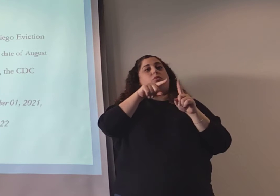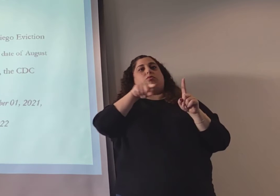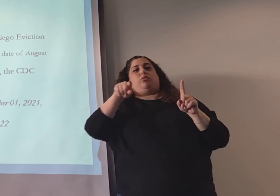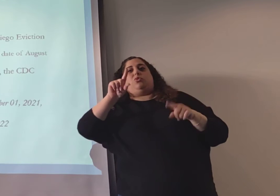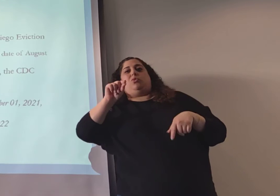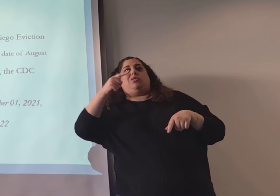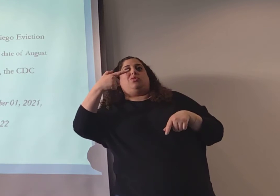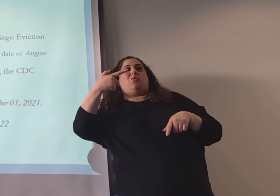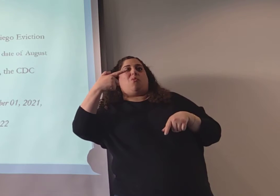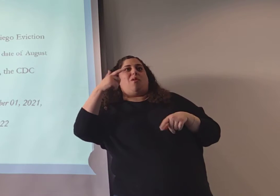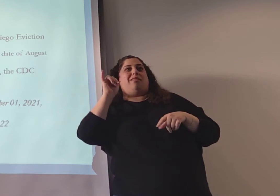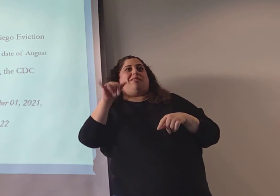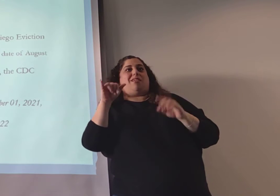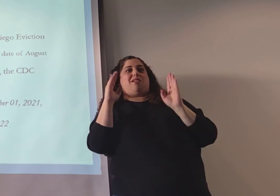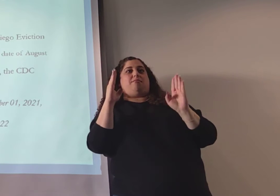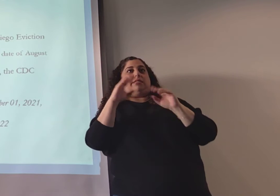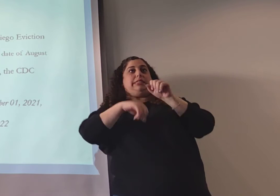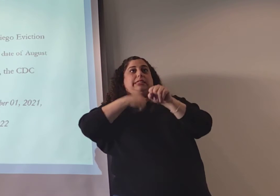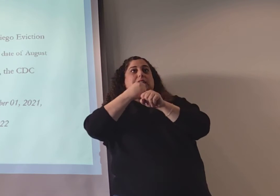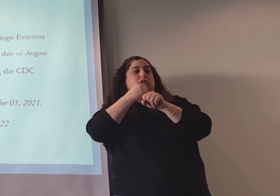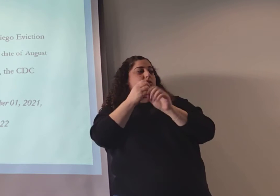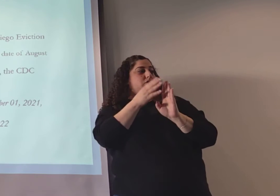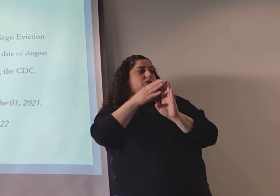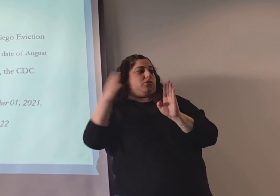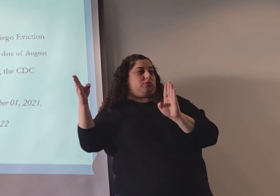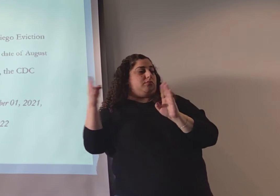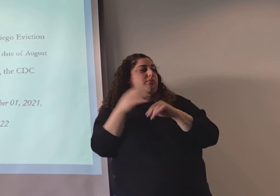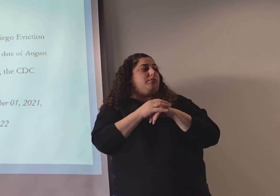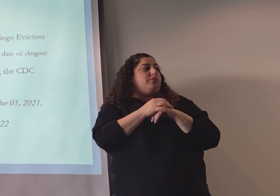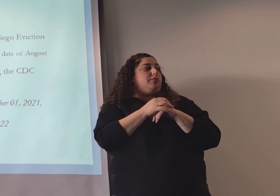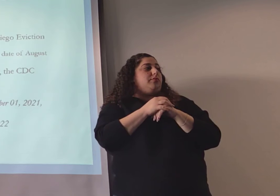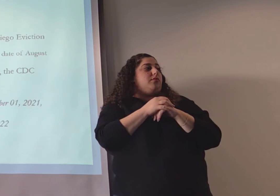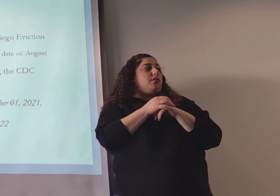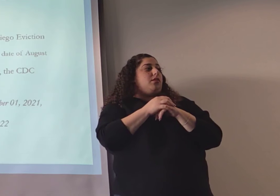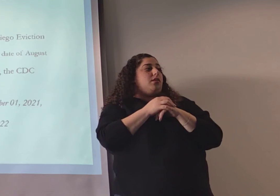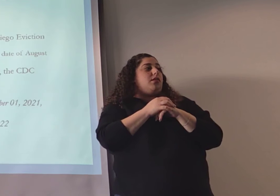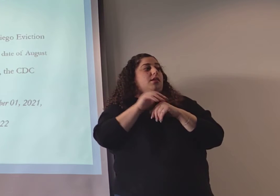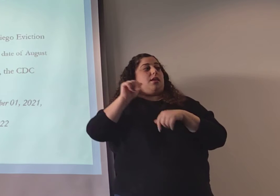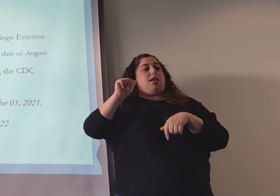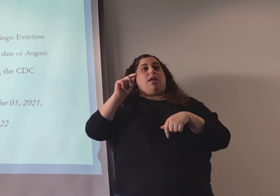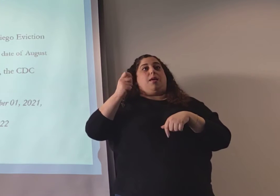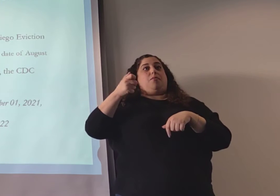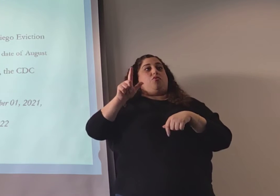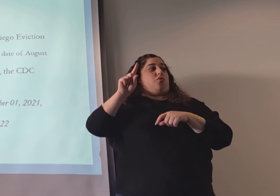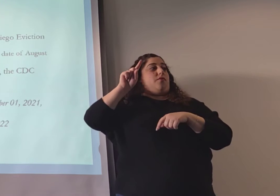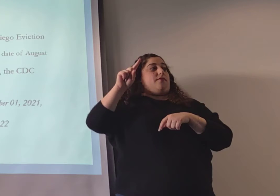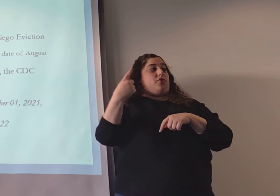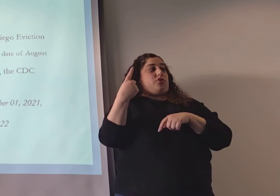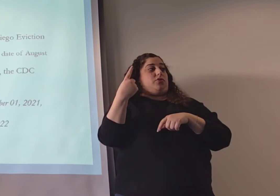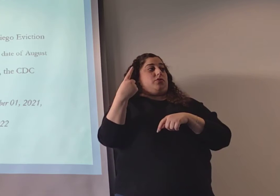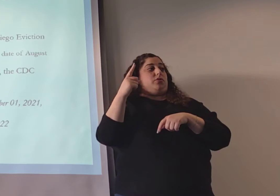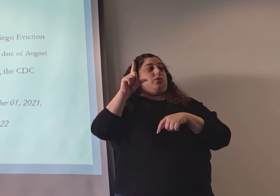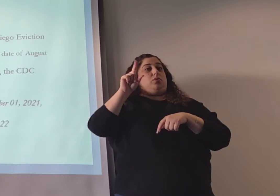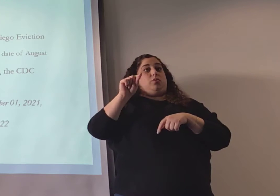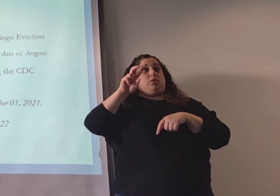As of April 1st, 2022, every tenant has to pay their rent.